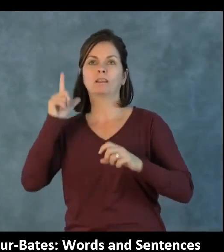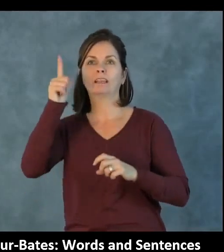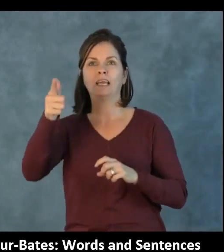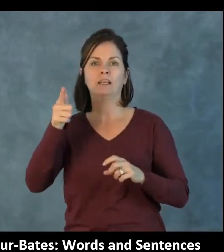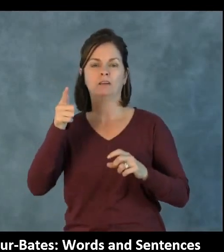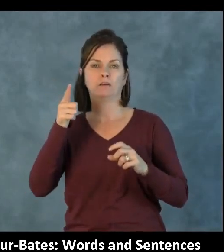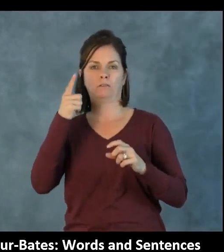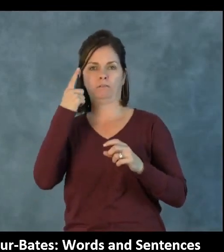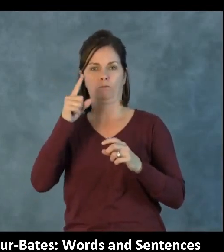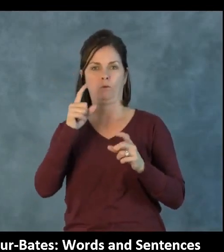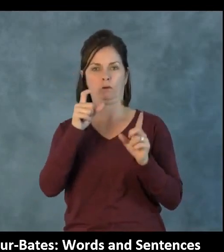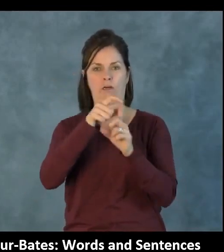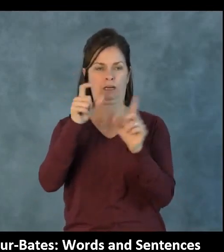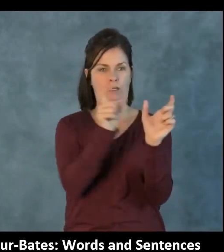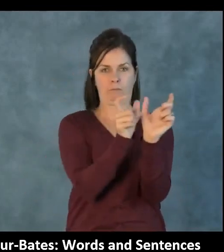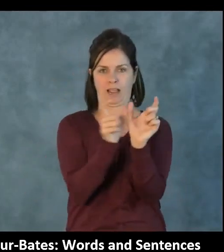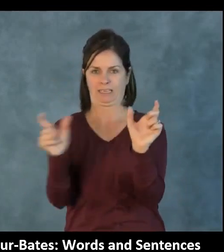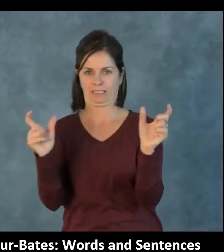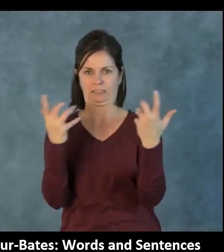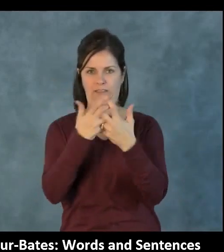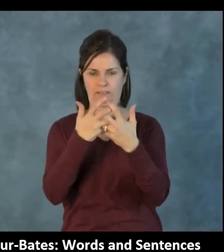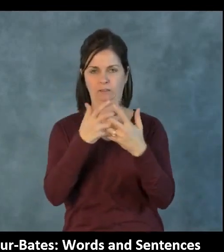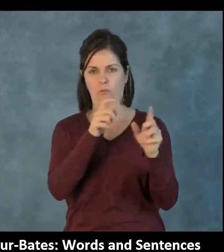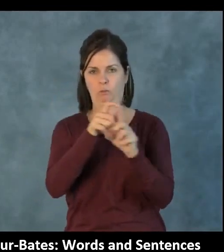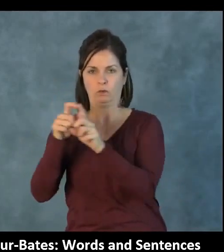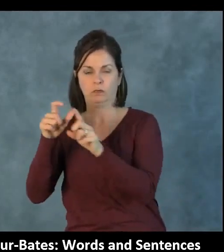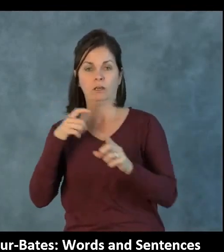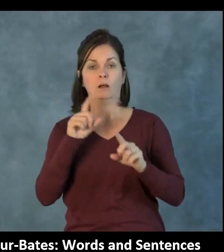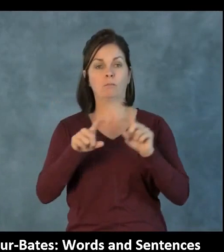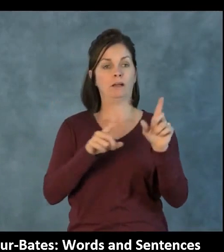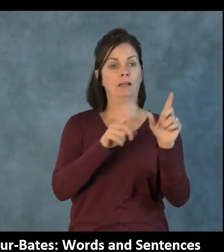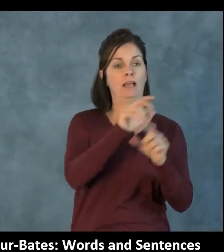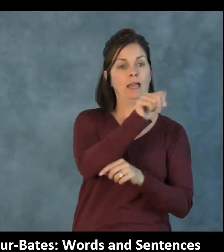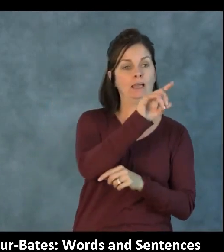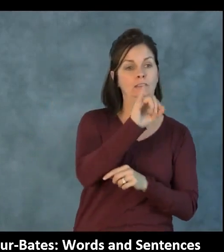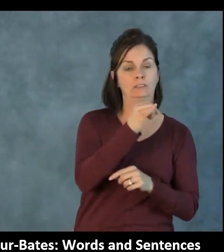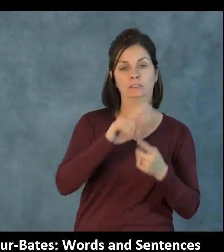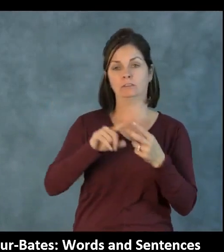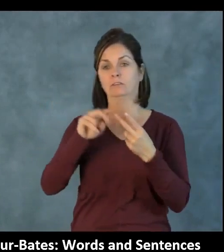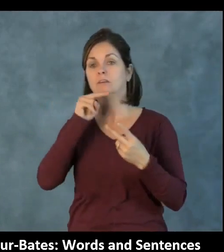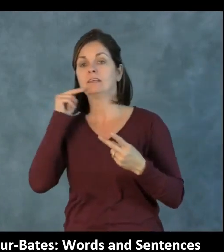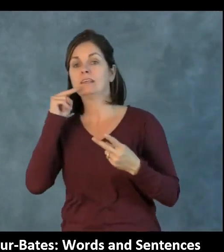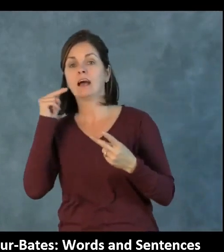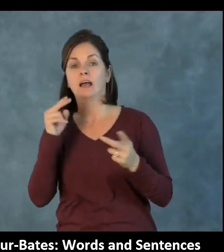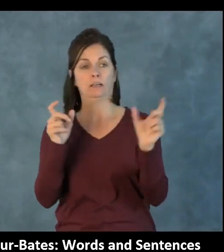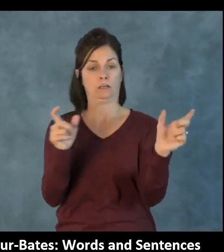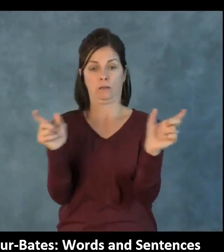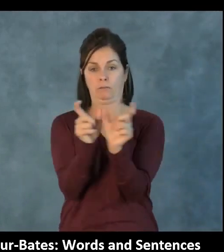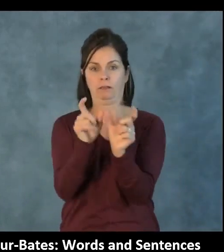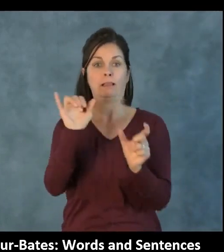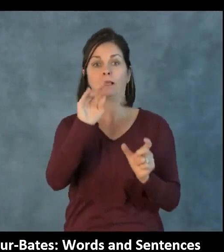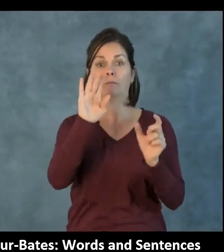are a combination of an adjective with a noun, like "Big dog," or a combination of a noun with a verb,